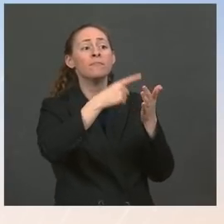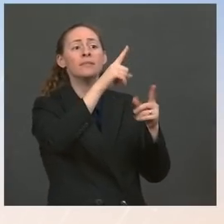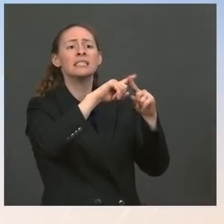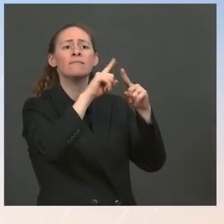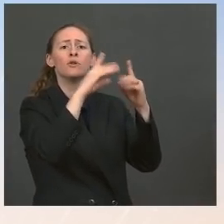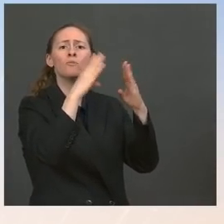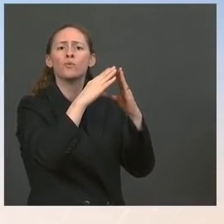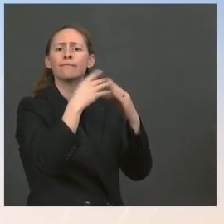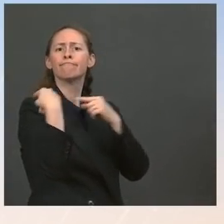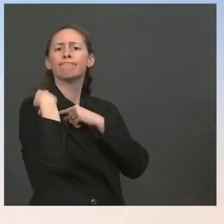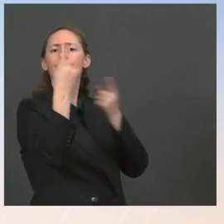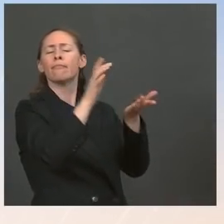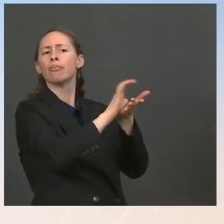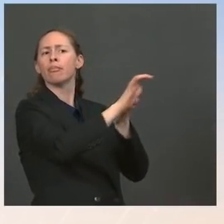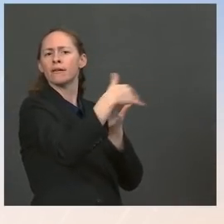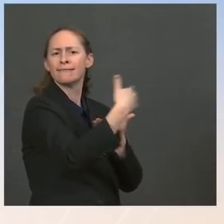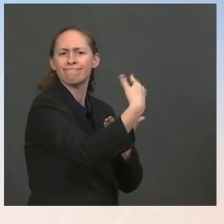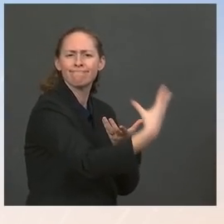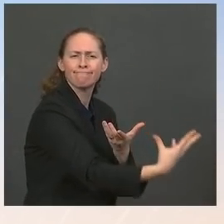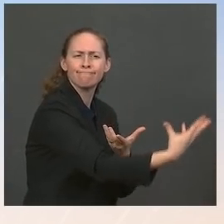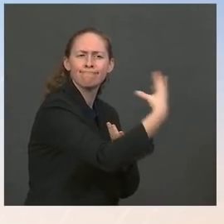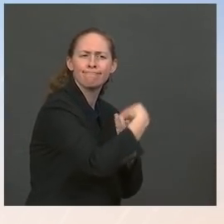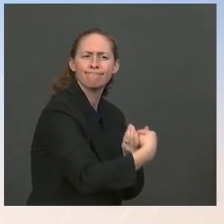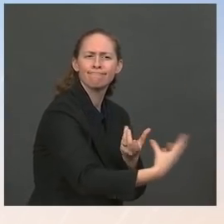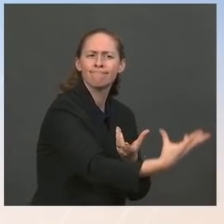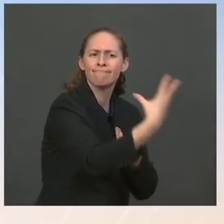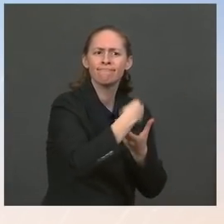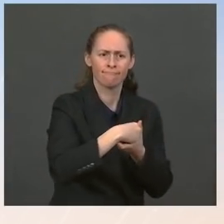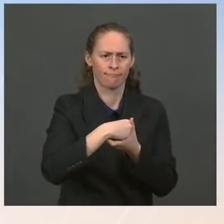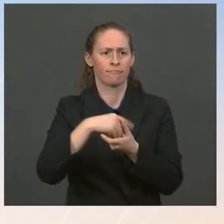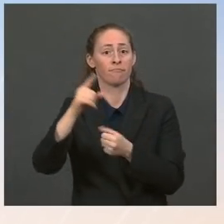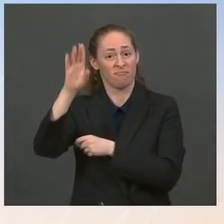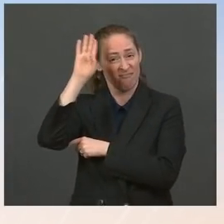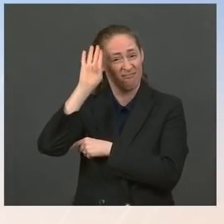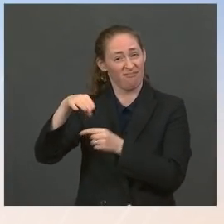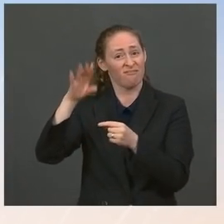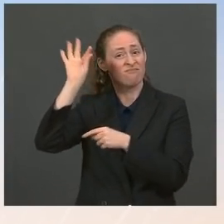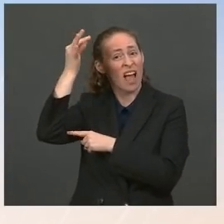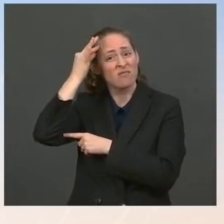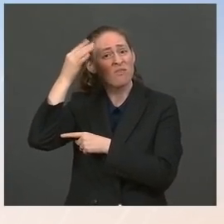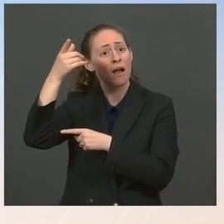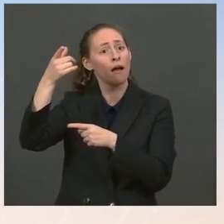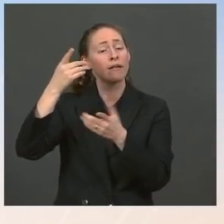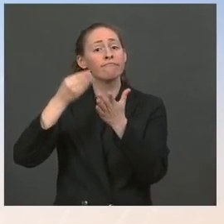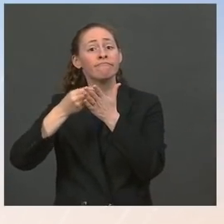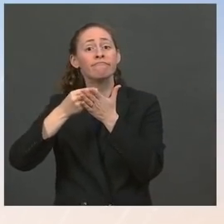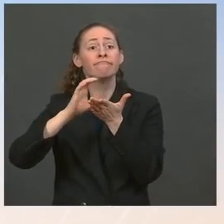that divided a community, often along racial lines. I think the intent of those programs is clear,